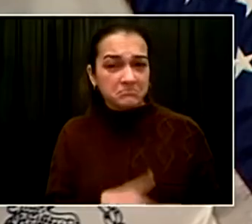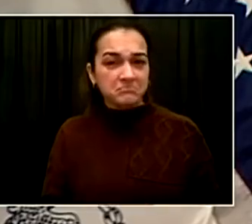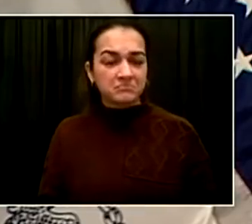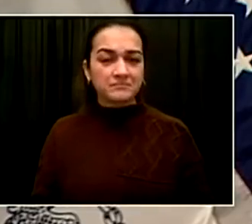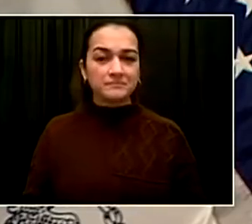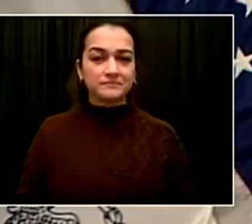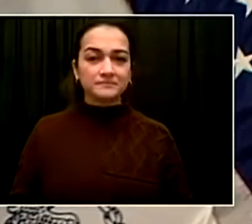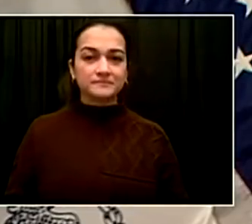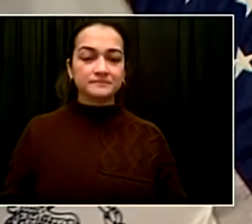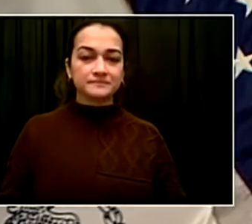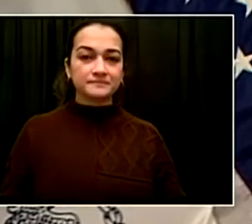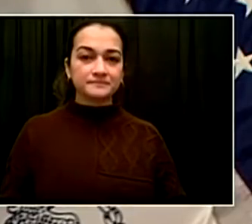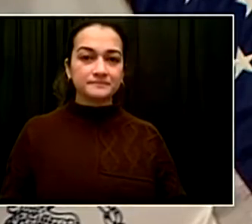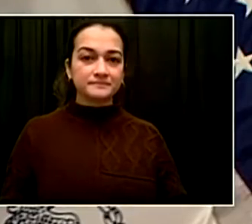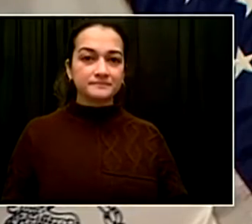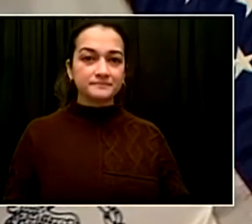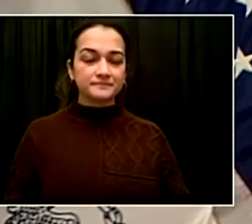SAFE, YOU KNOW, THE TIME OFF,